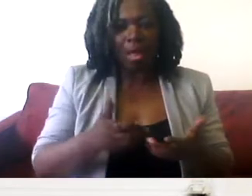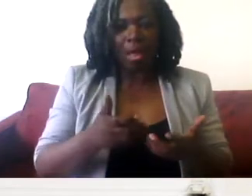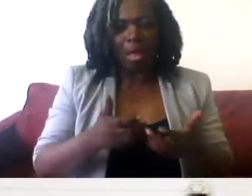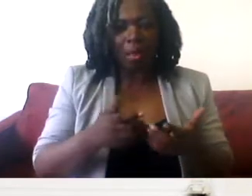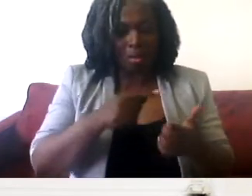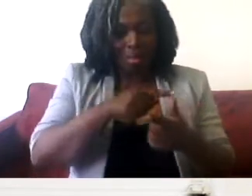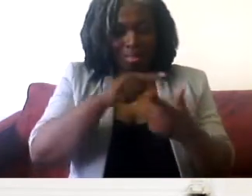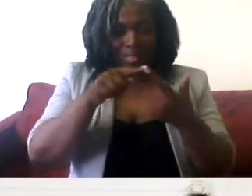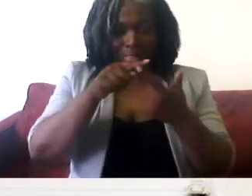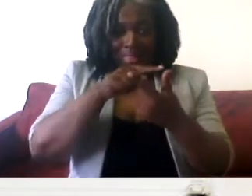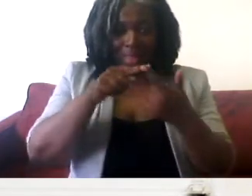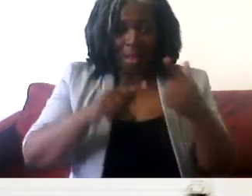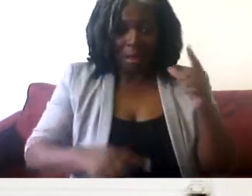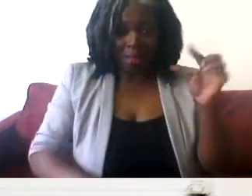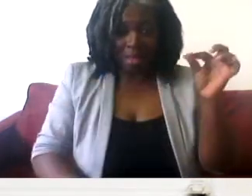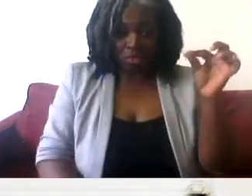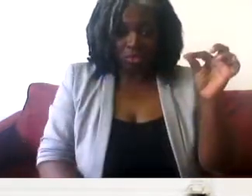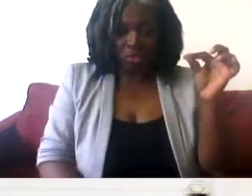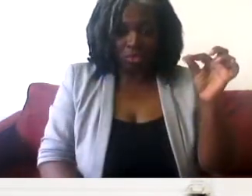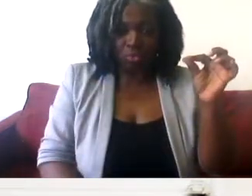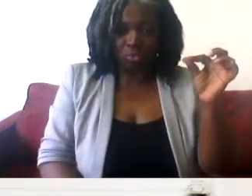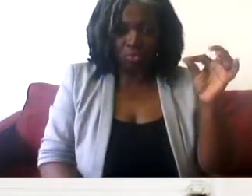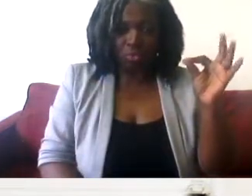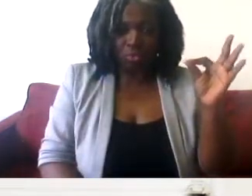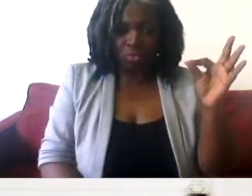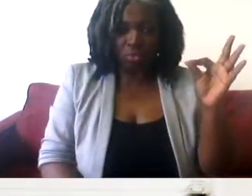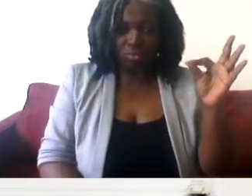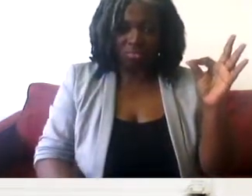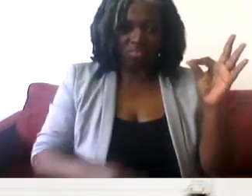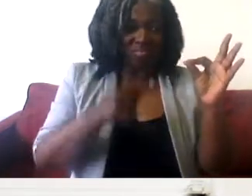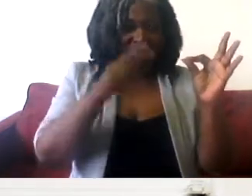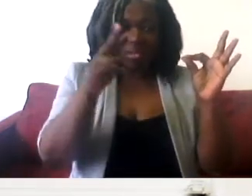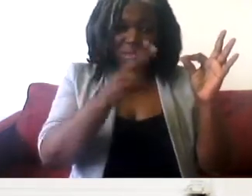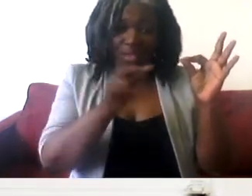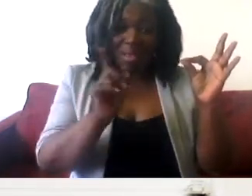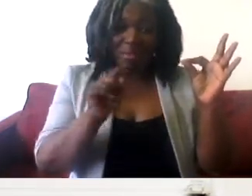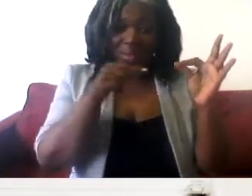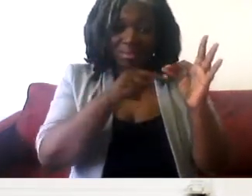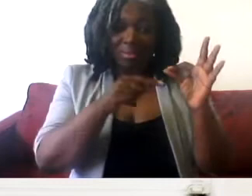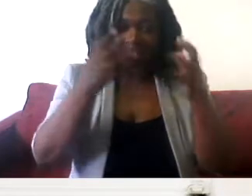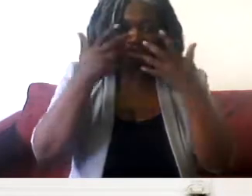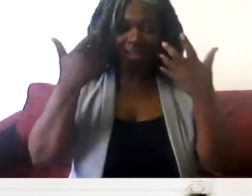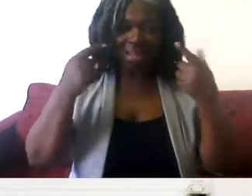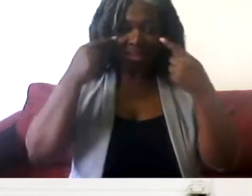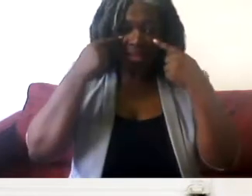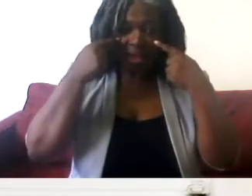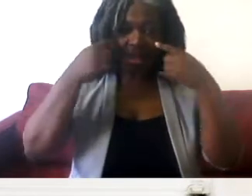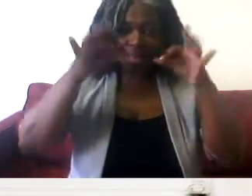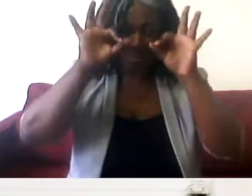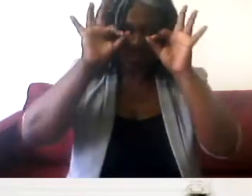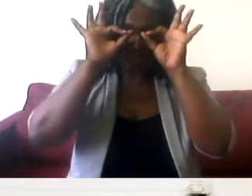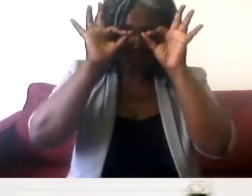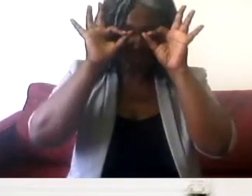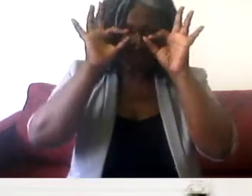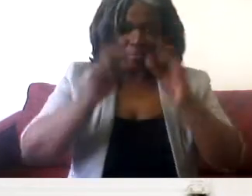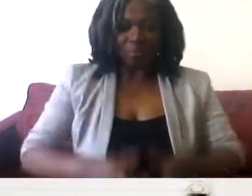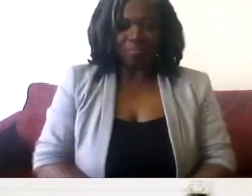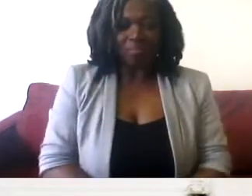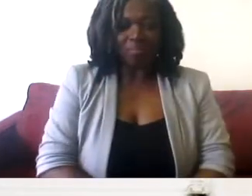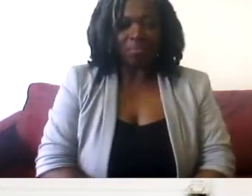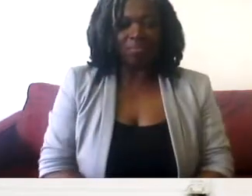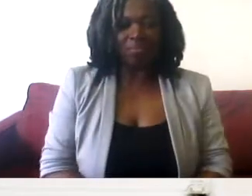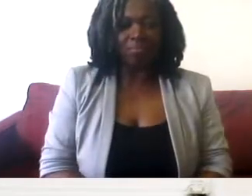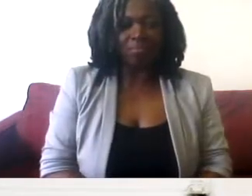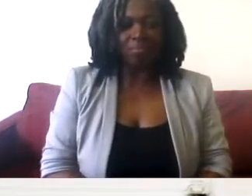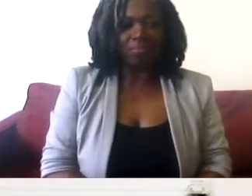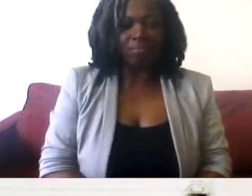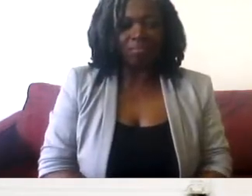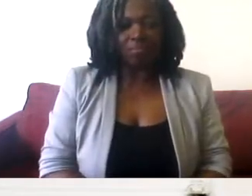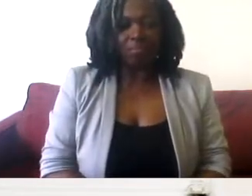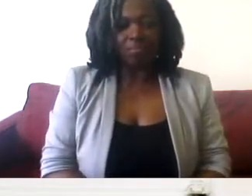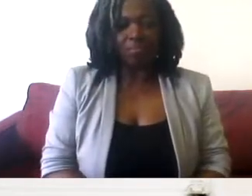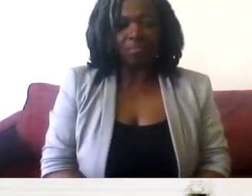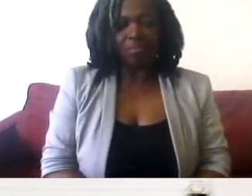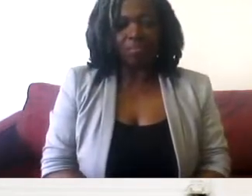must pinch together your index finger